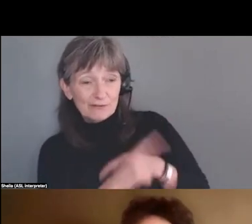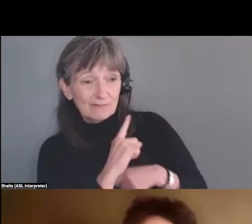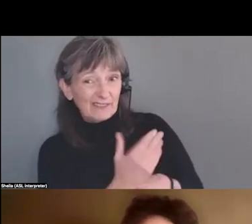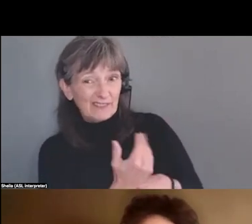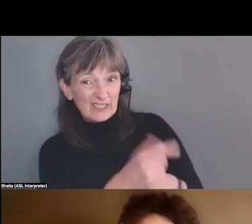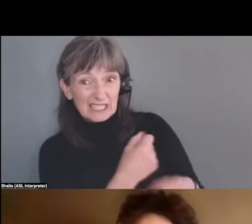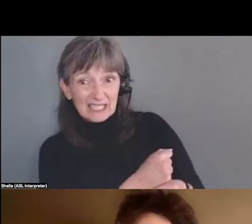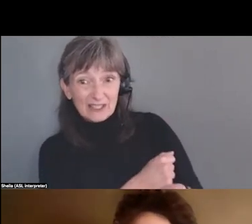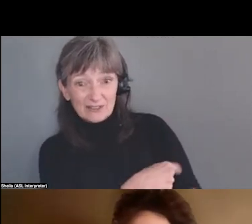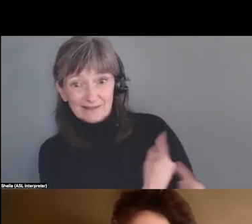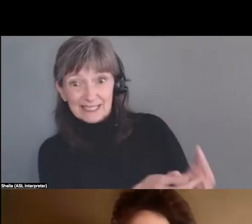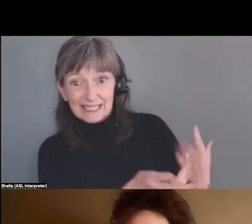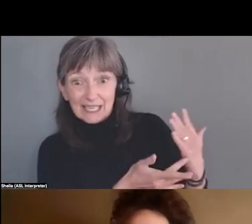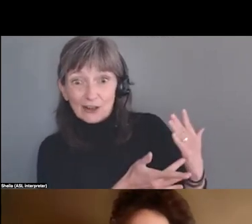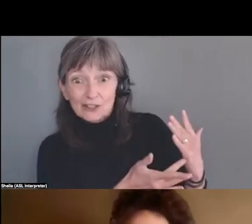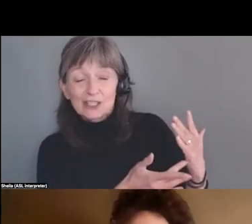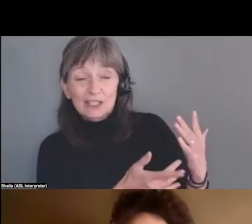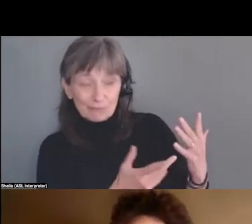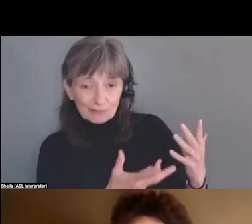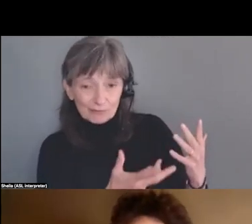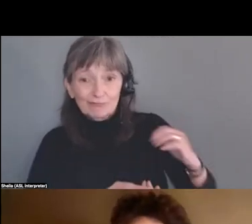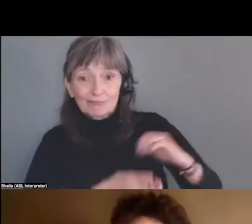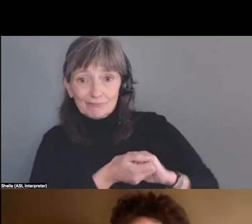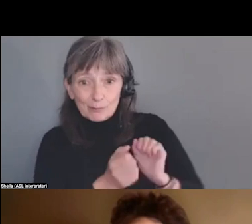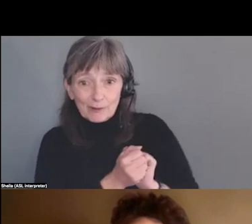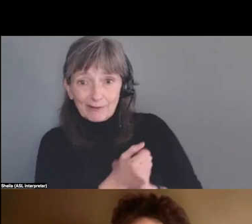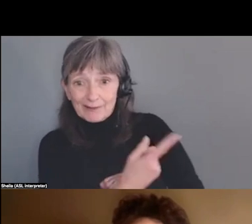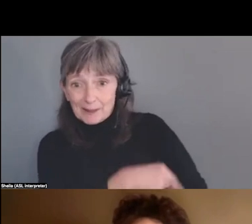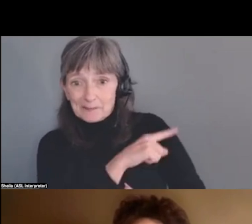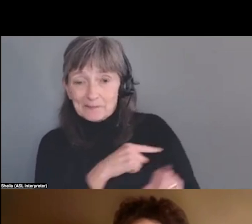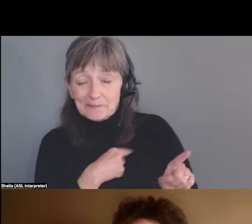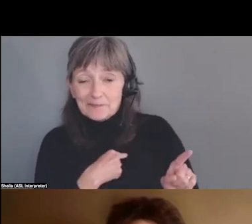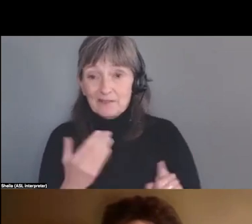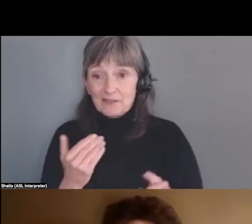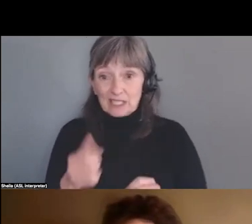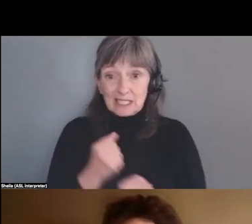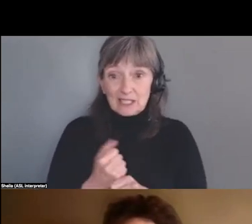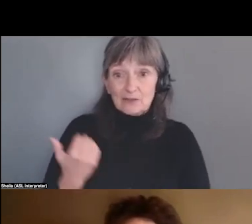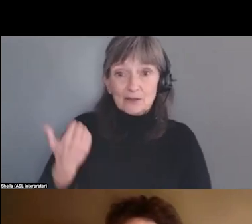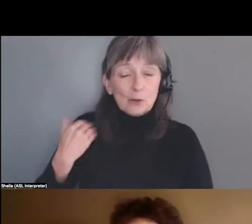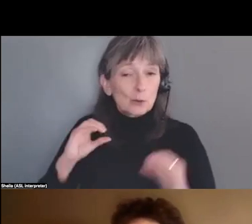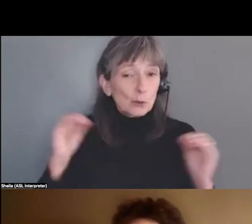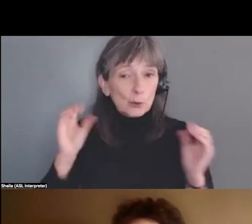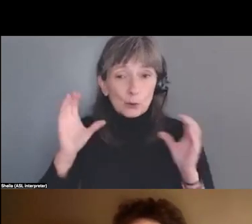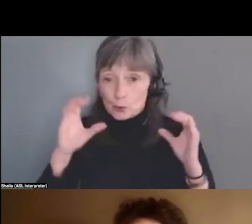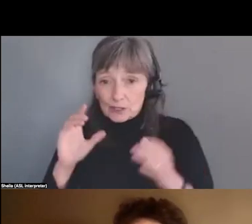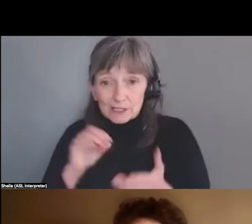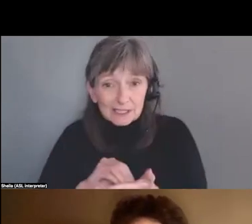15 years ago when there was no Google Docs or anything like that, Adam Hyde came up with